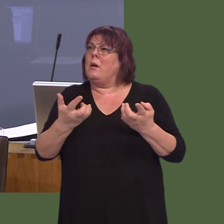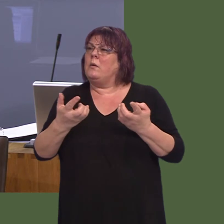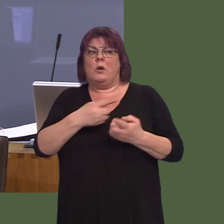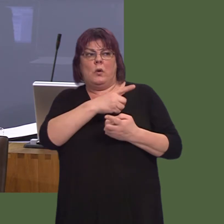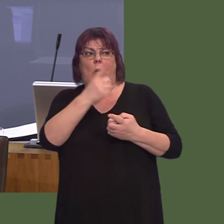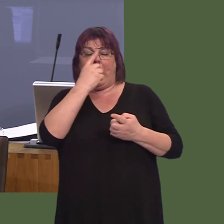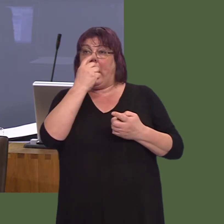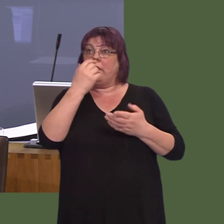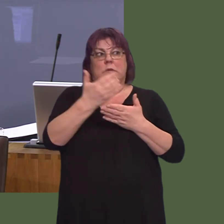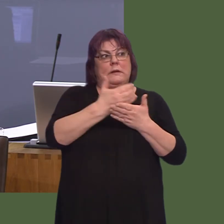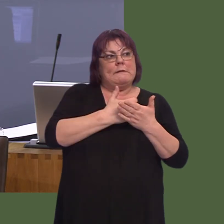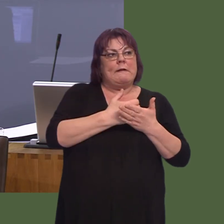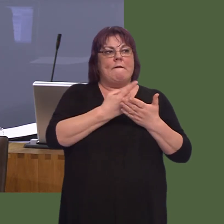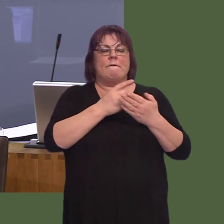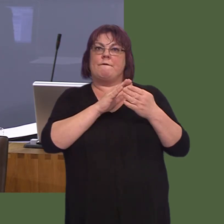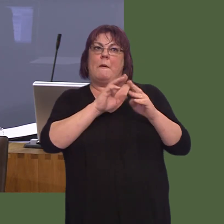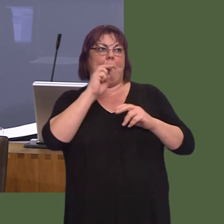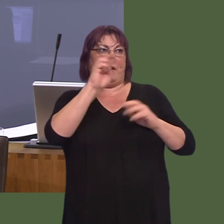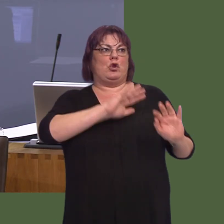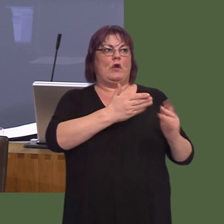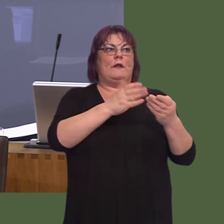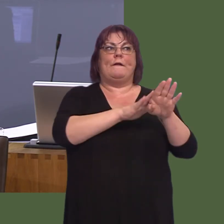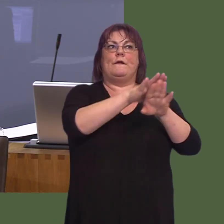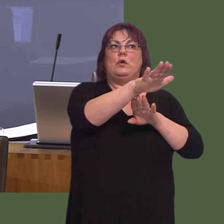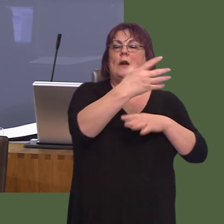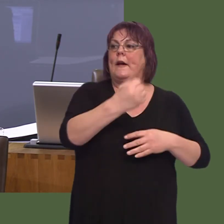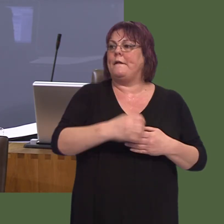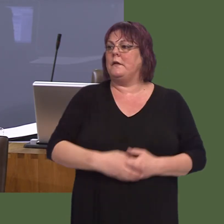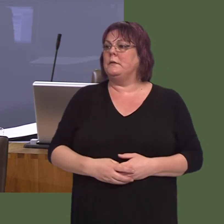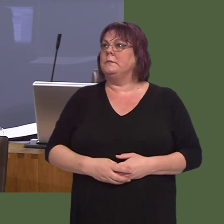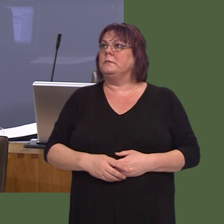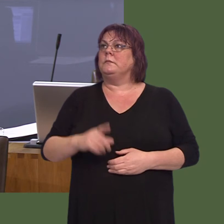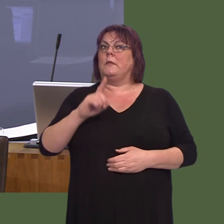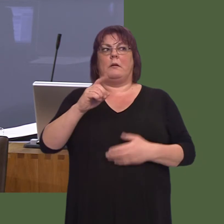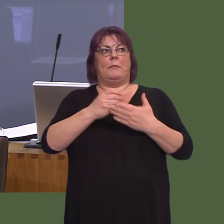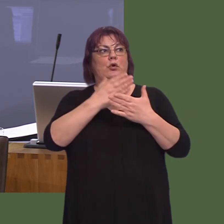one to safeguard their viability for the future and therefore secure the sustainability of